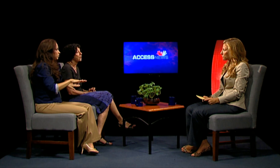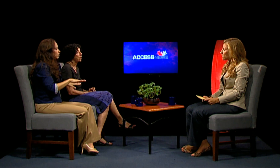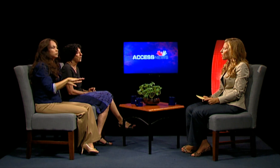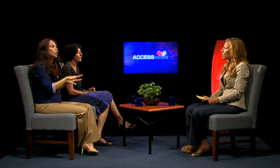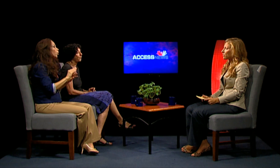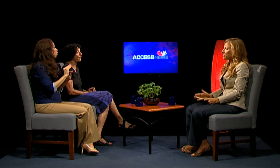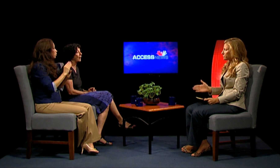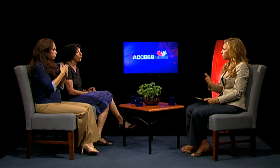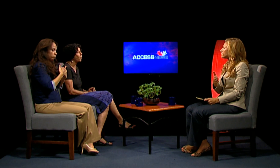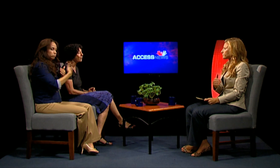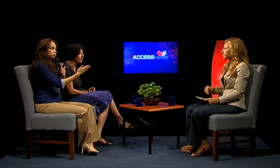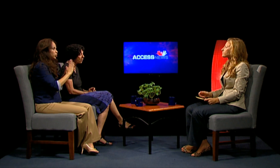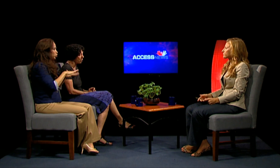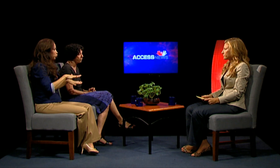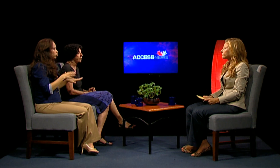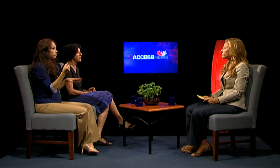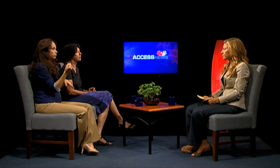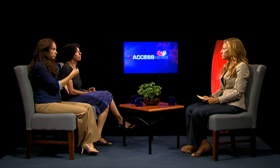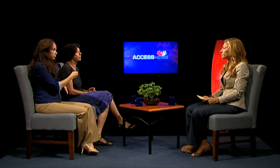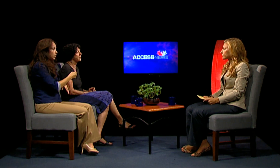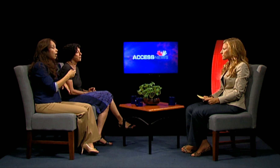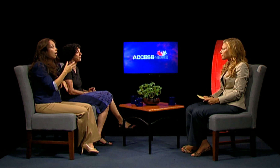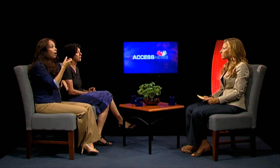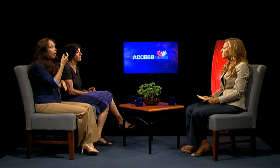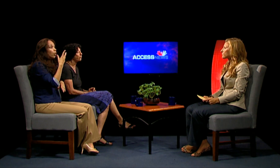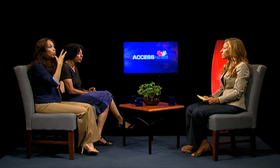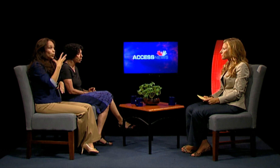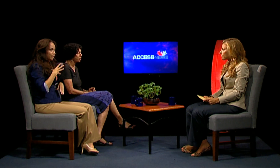WOMEN ARE THERE, BUT FORTUNATELY,